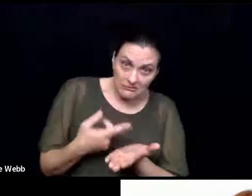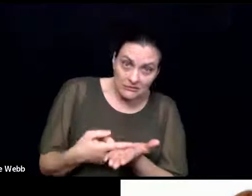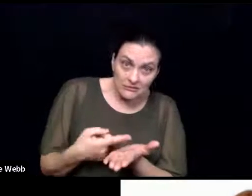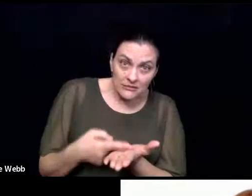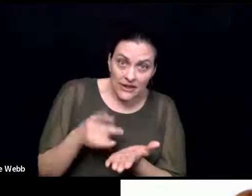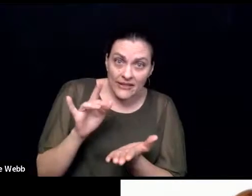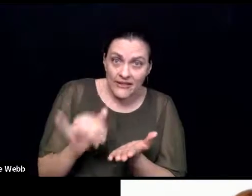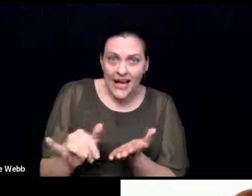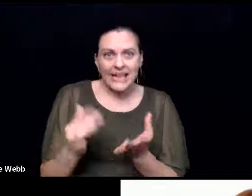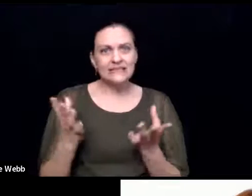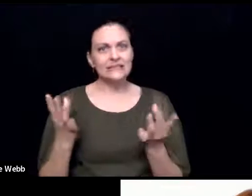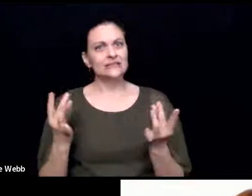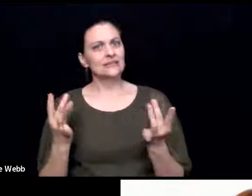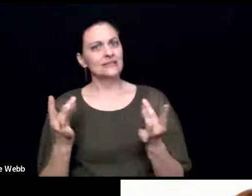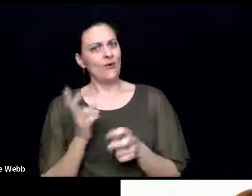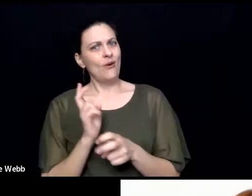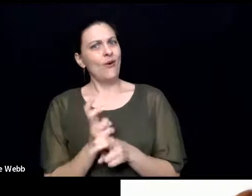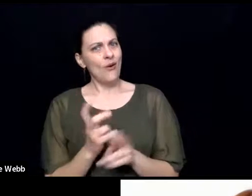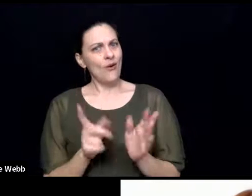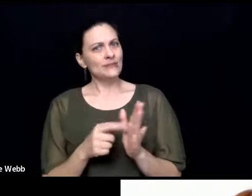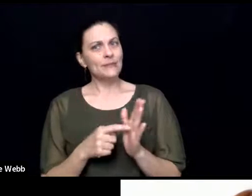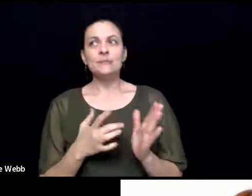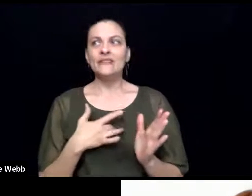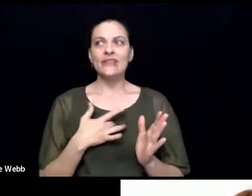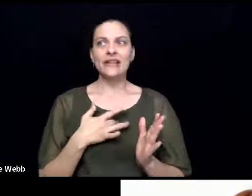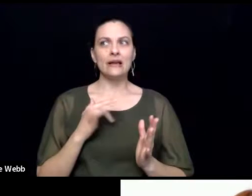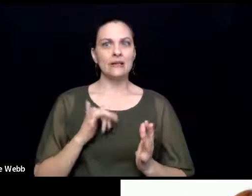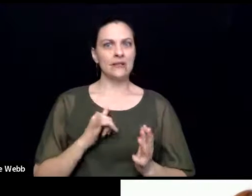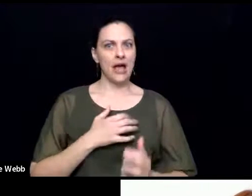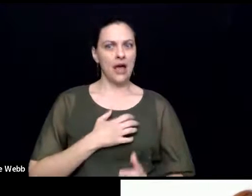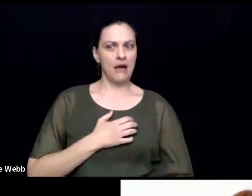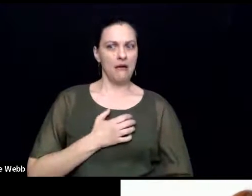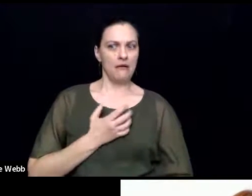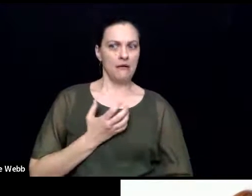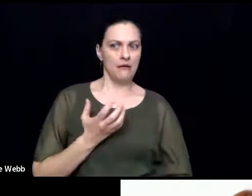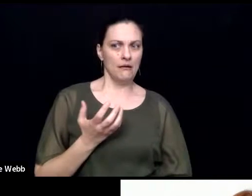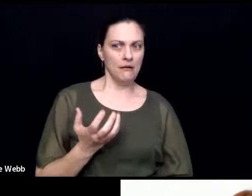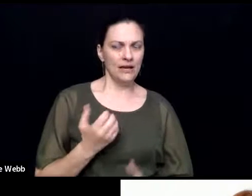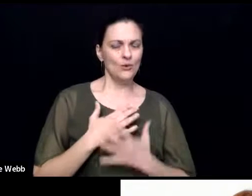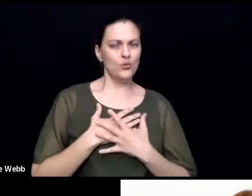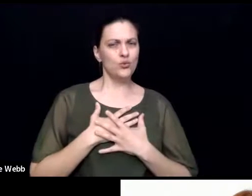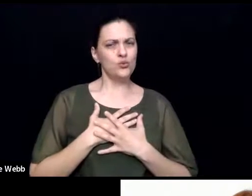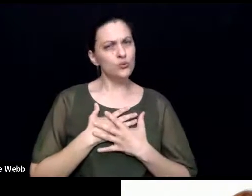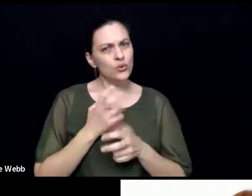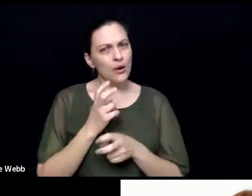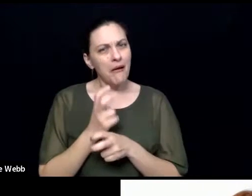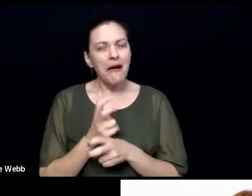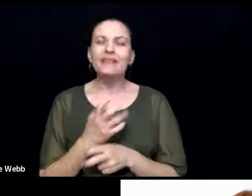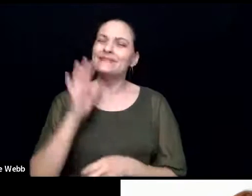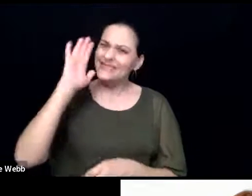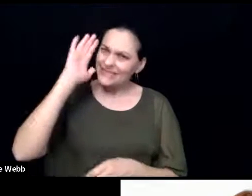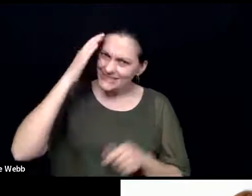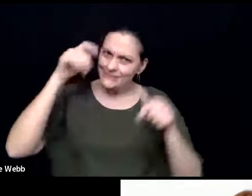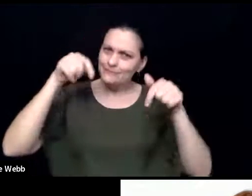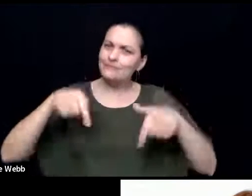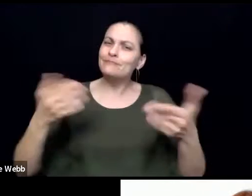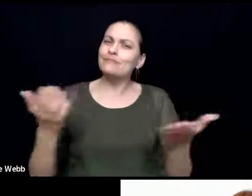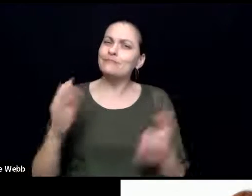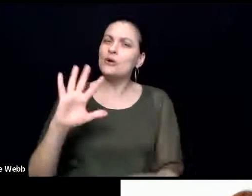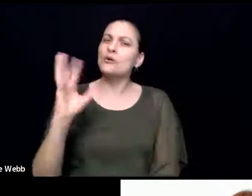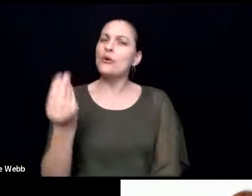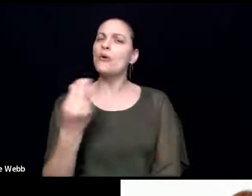I think we have a culture that looks down on vulnerability. Our tendency is to hide behind our